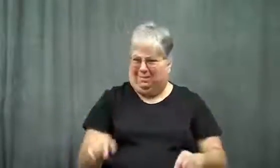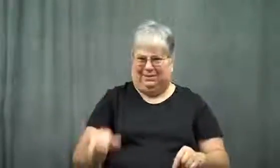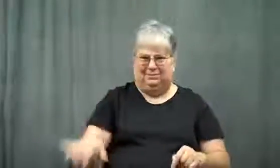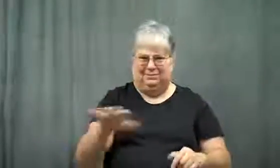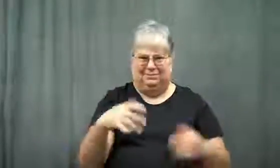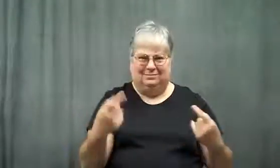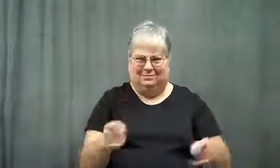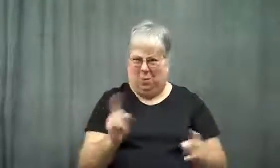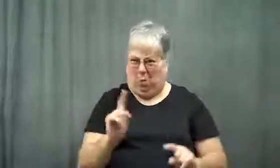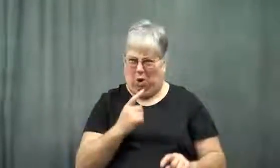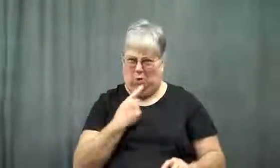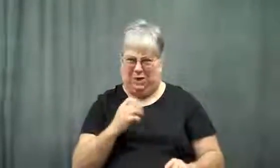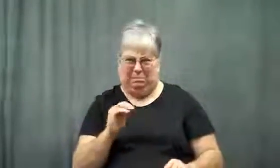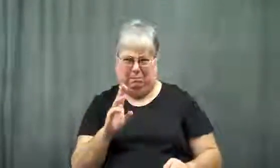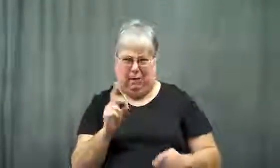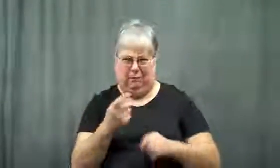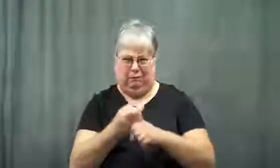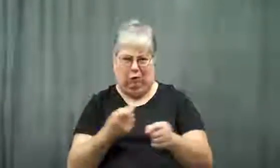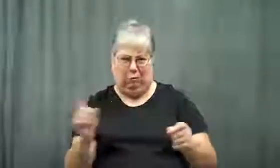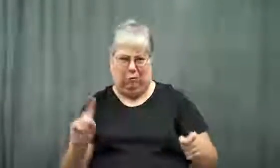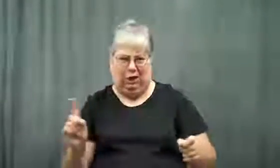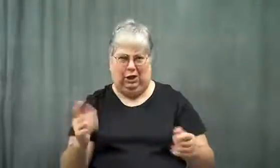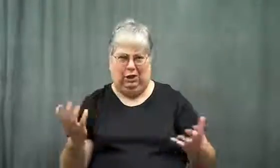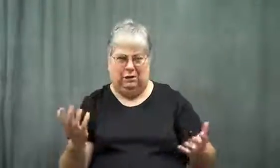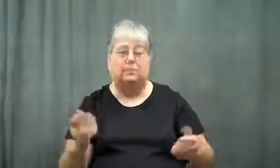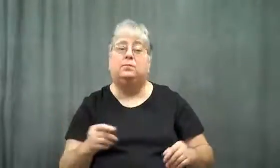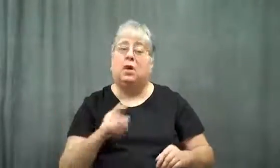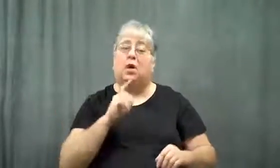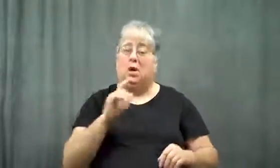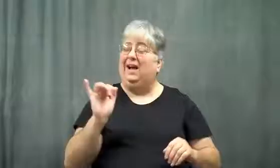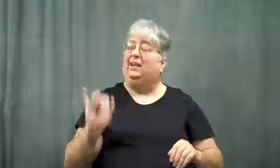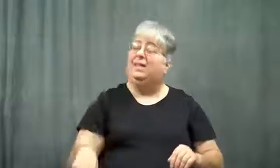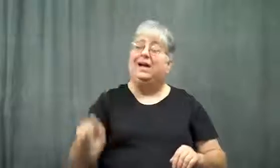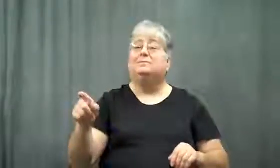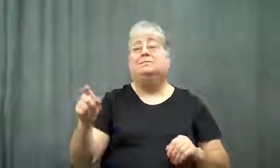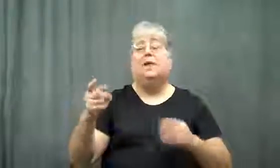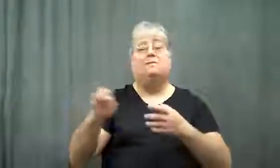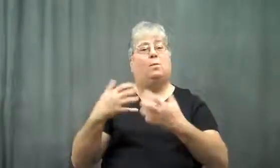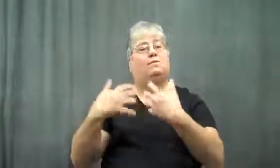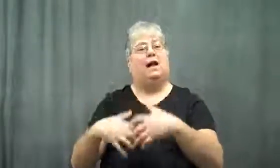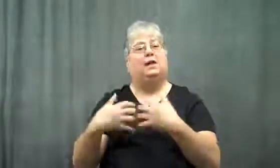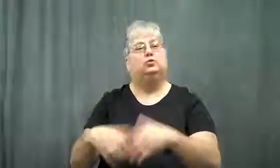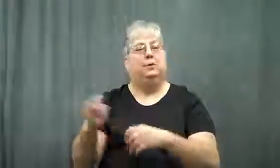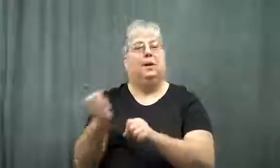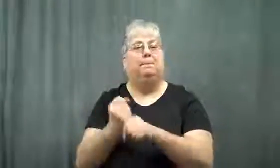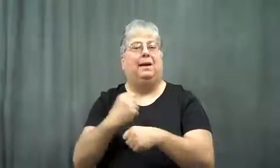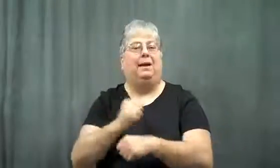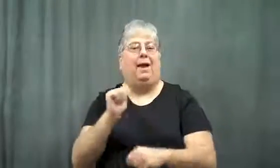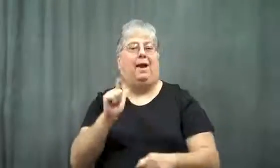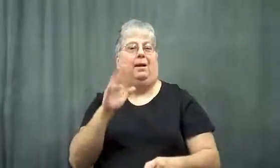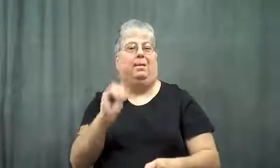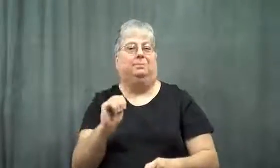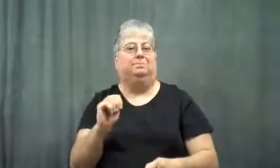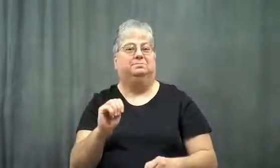What happened? Where did this red mud come from? It came from an aluminum factory.